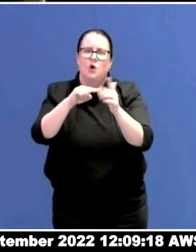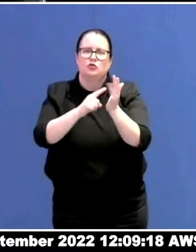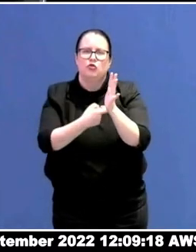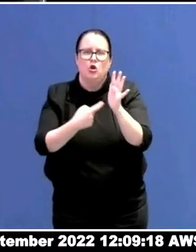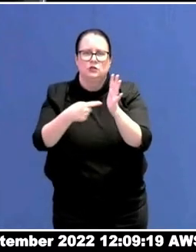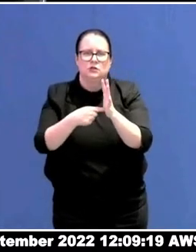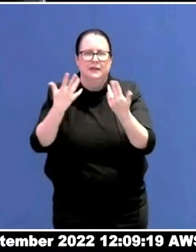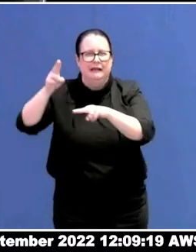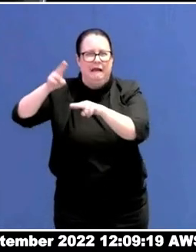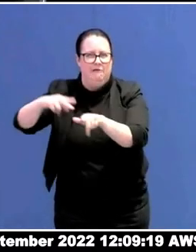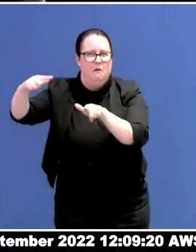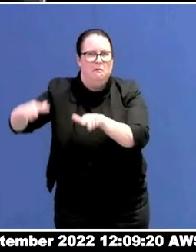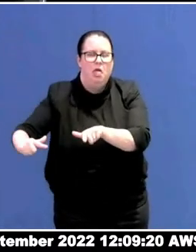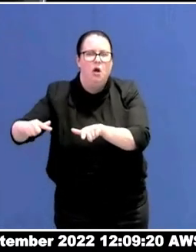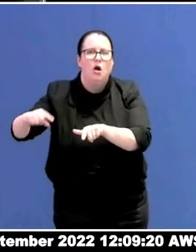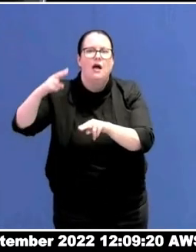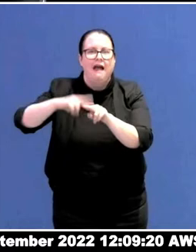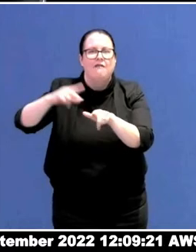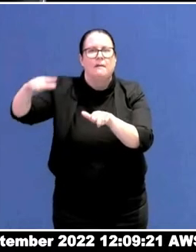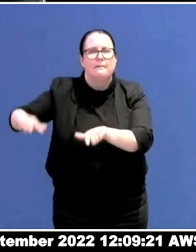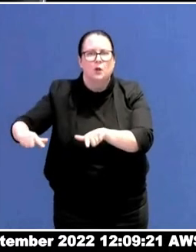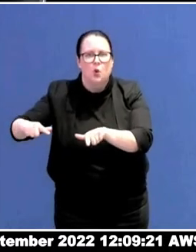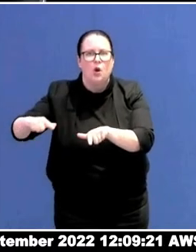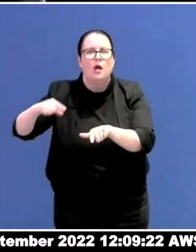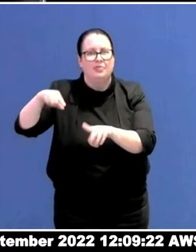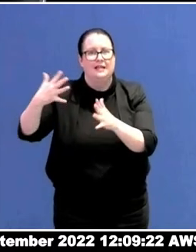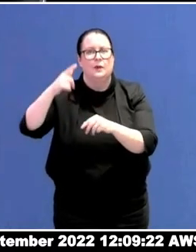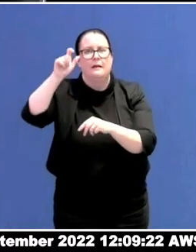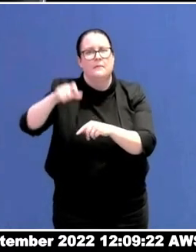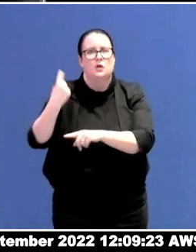Foxtrot is where a member of our community took his life, Jomen Blanket, rest in peace,